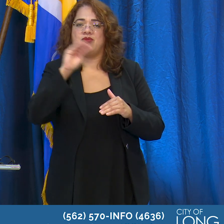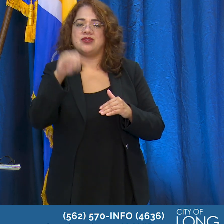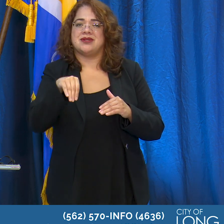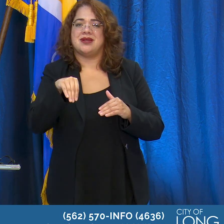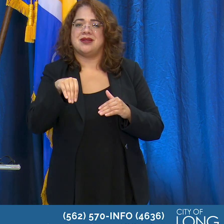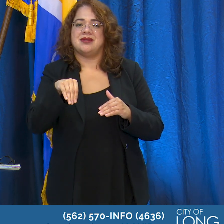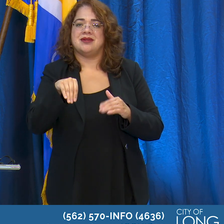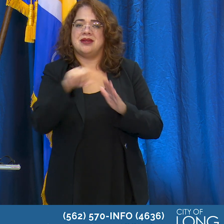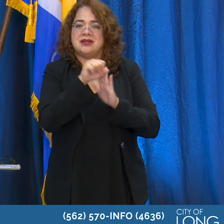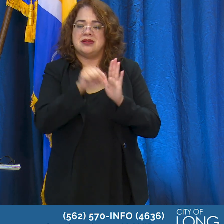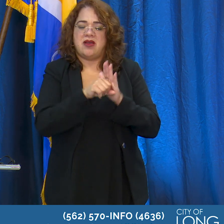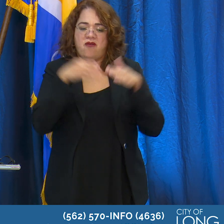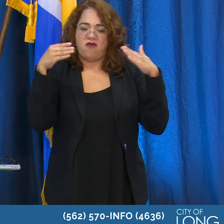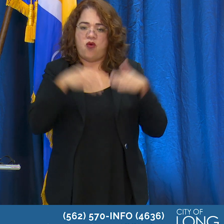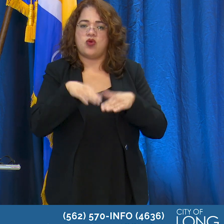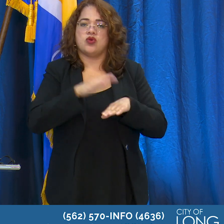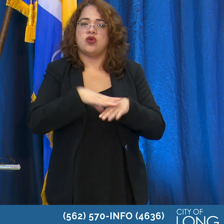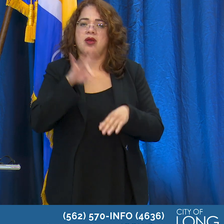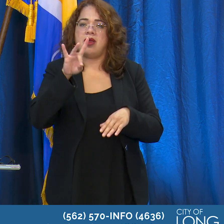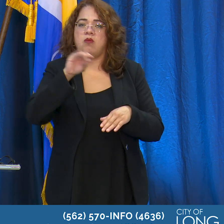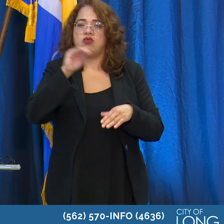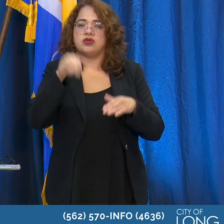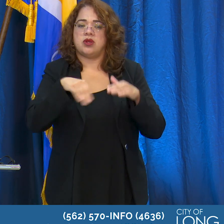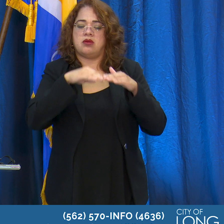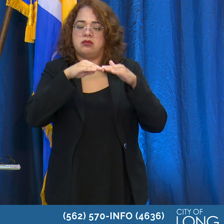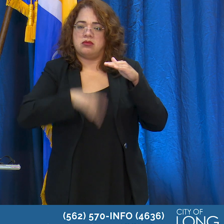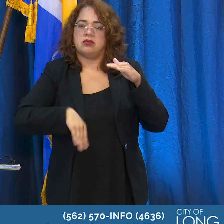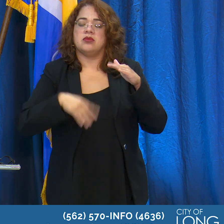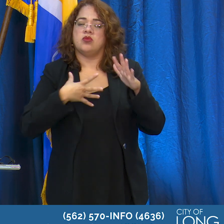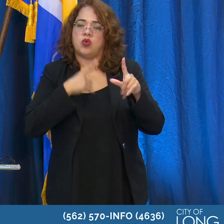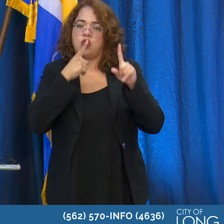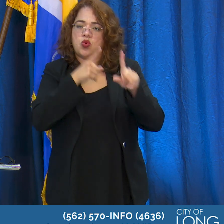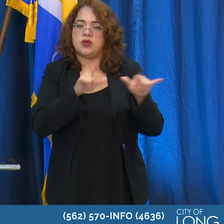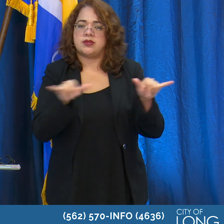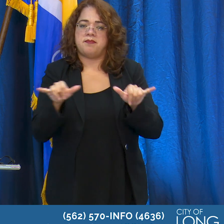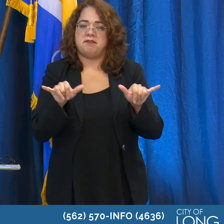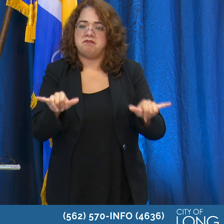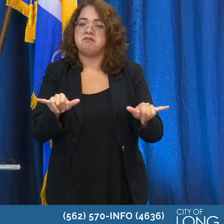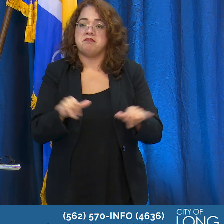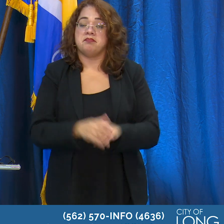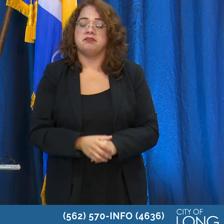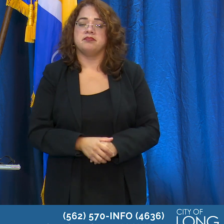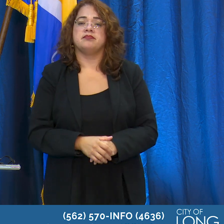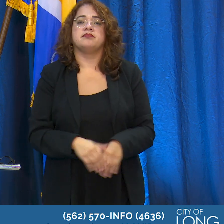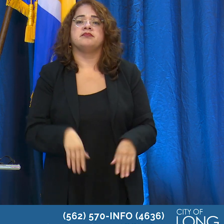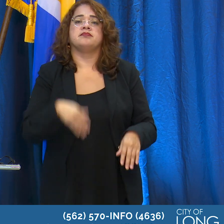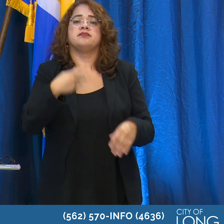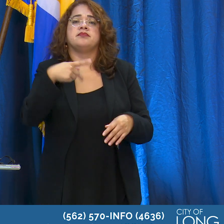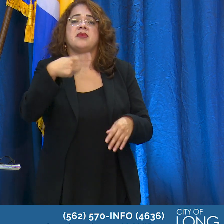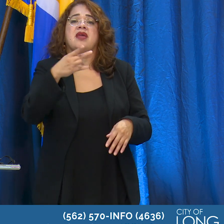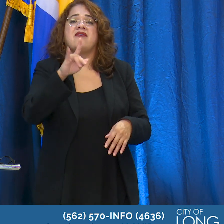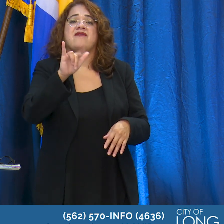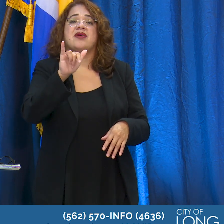that the state focuses on. Thank you Kelly. Next question comes from Phillip at Q Voice News. Go ahead Phillip.